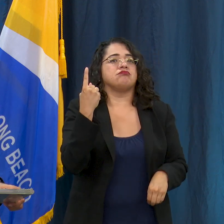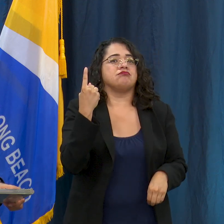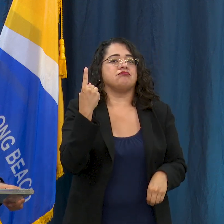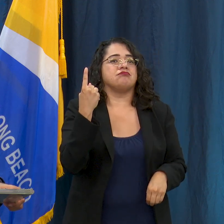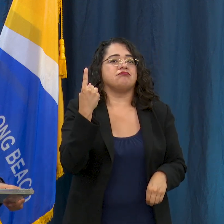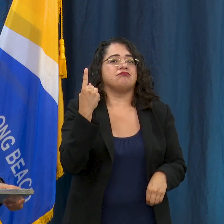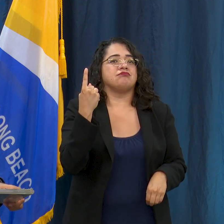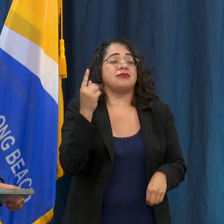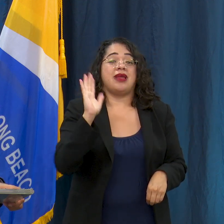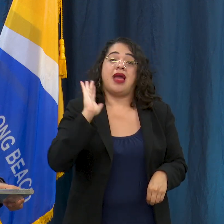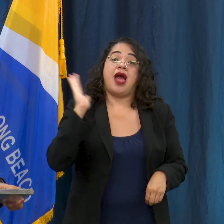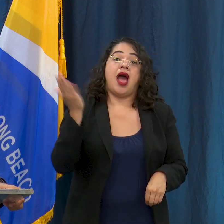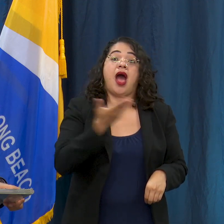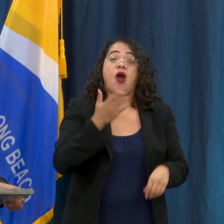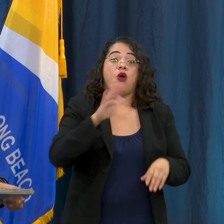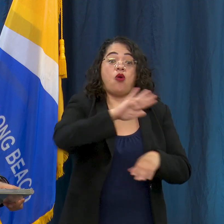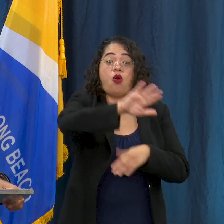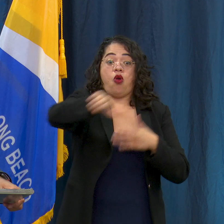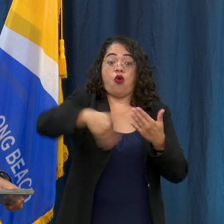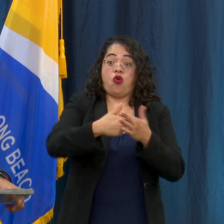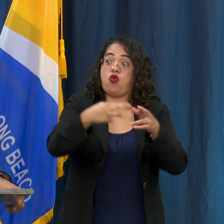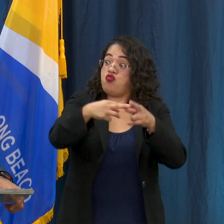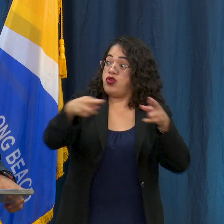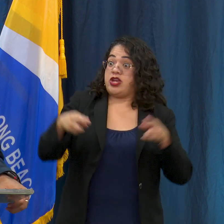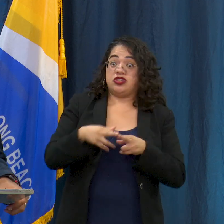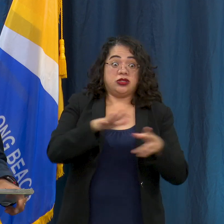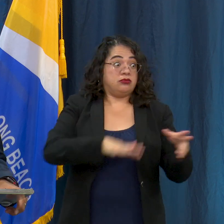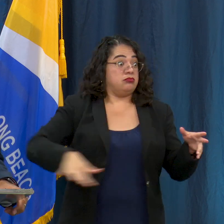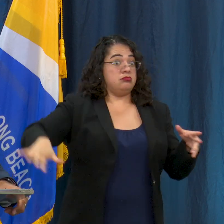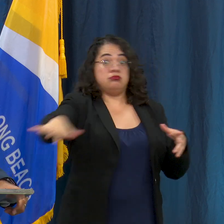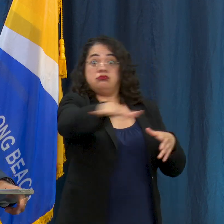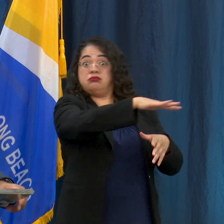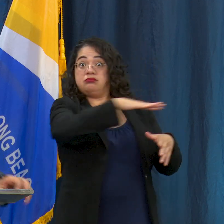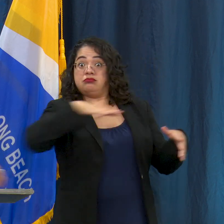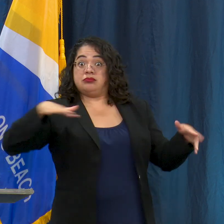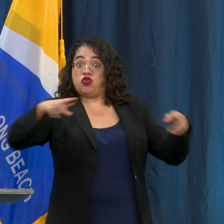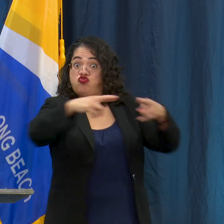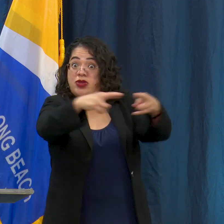as we talk about what we're doing today and you think about where